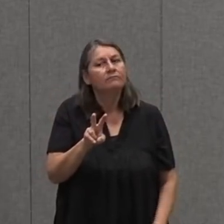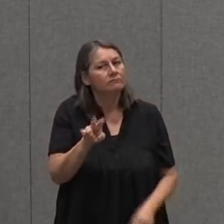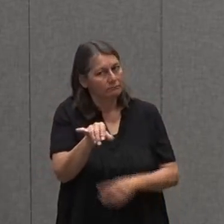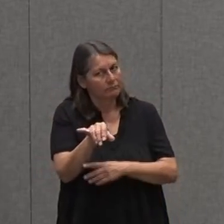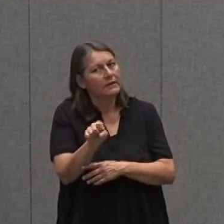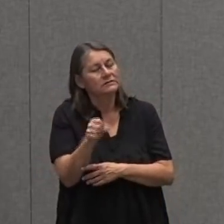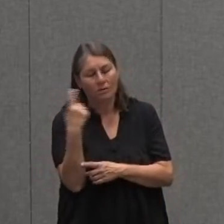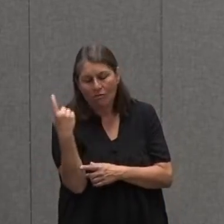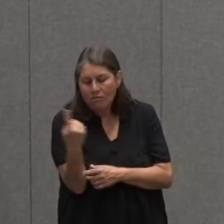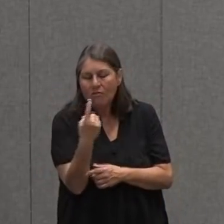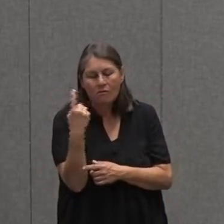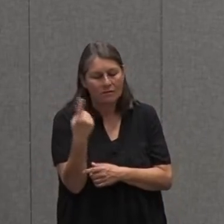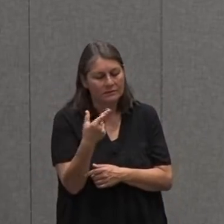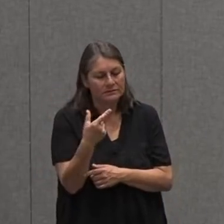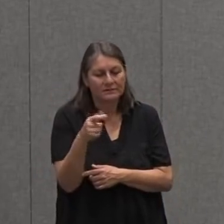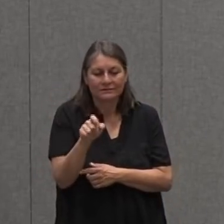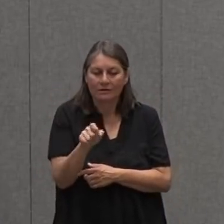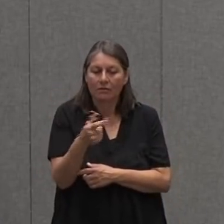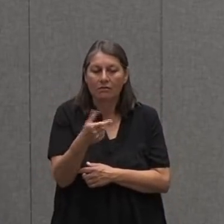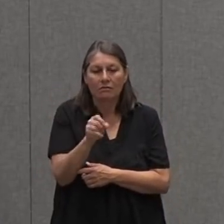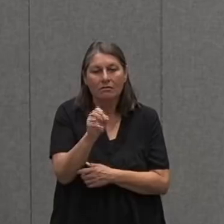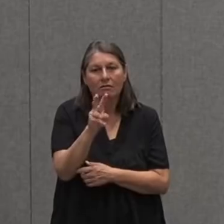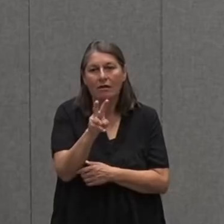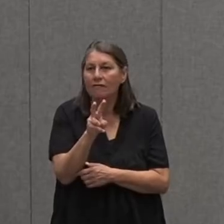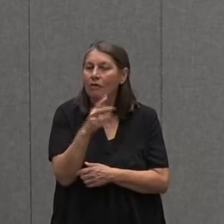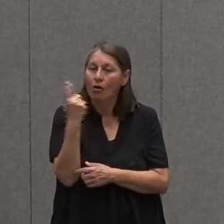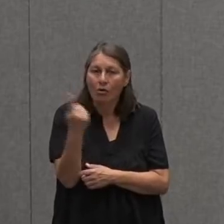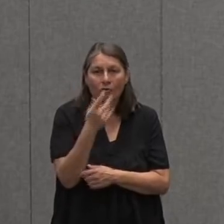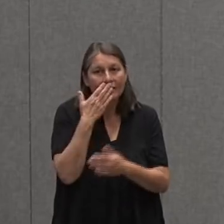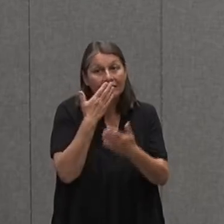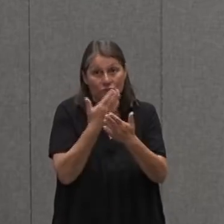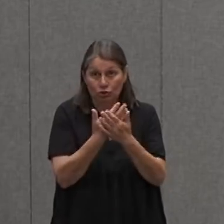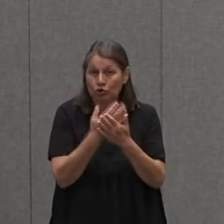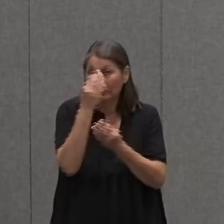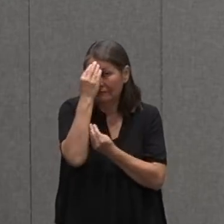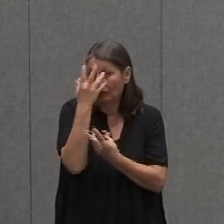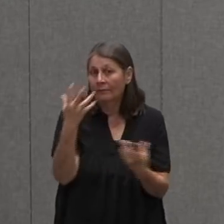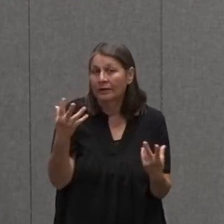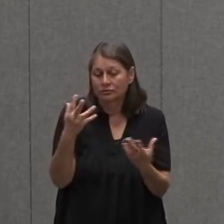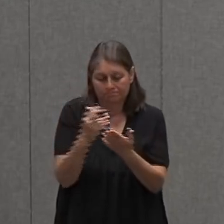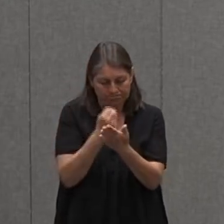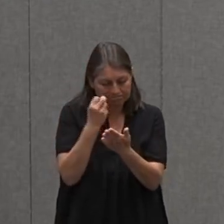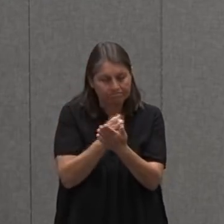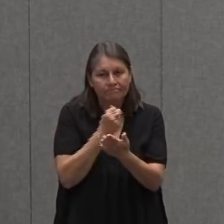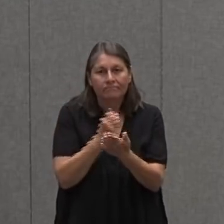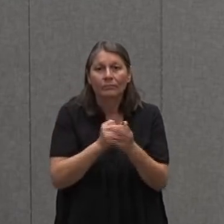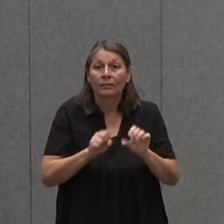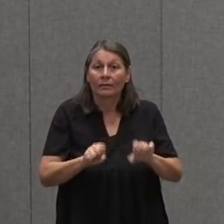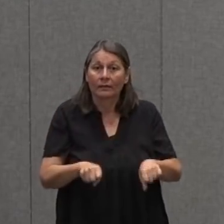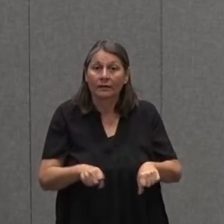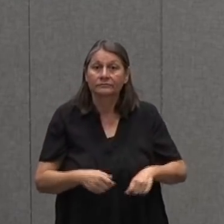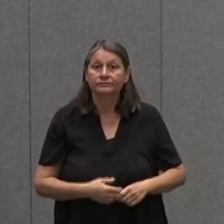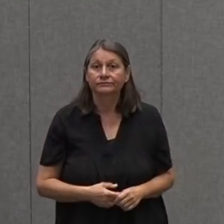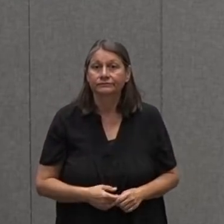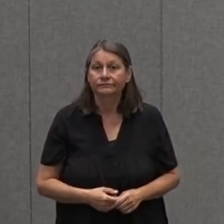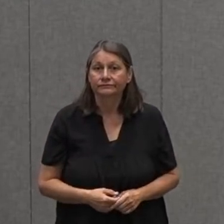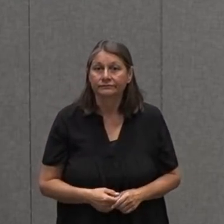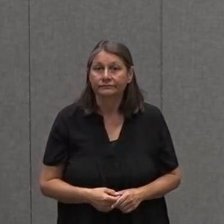So always, yes if it's a dot-gov. That'll give you good factual information. And then I put this one down here